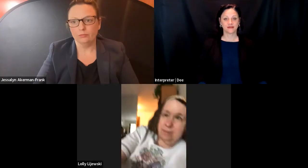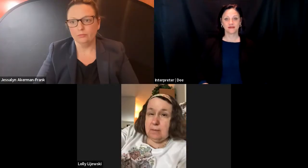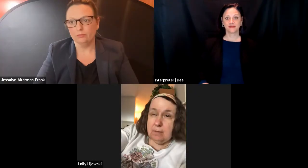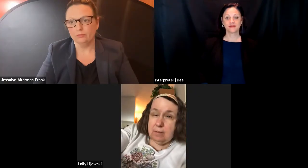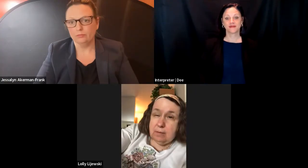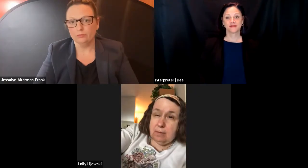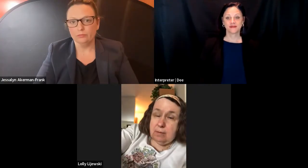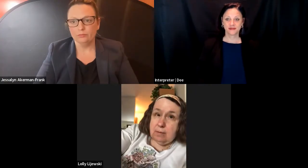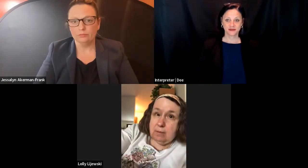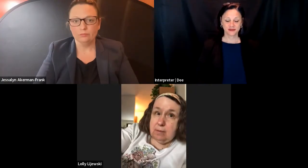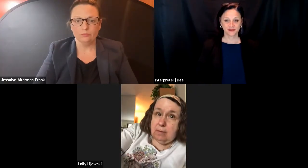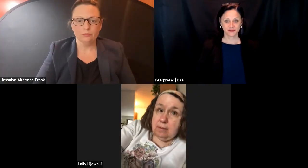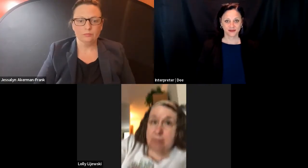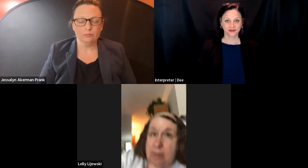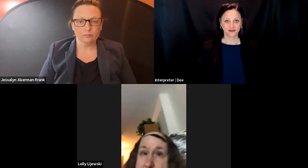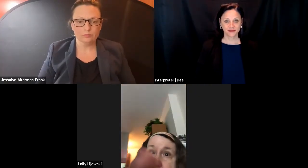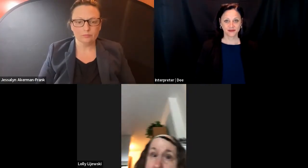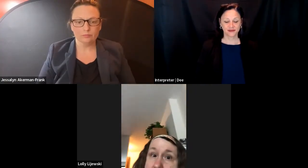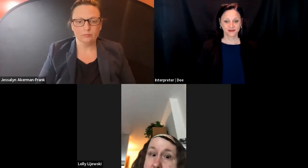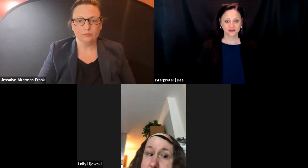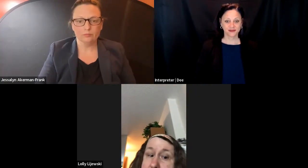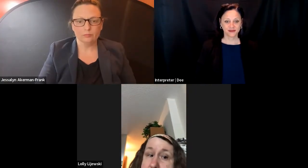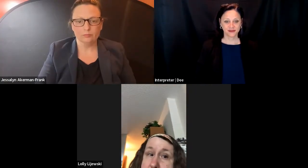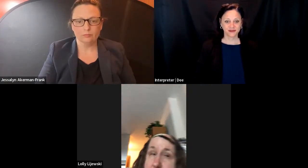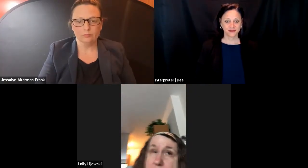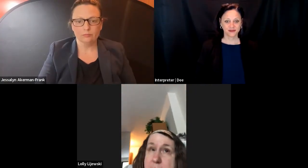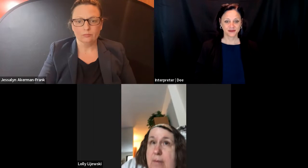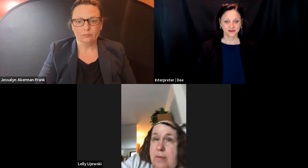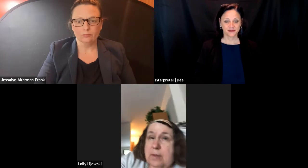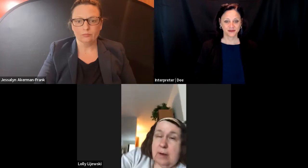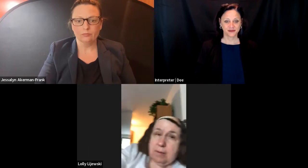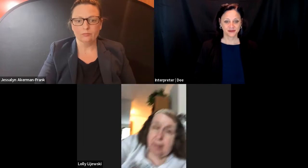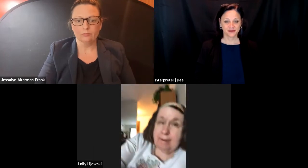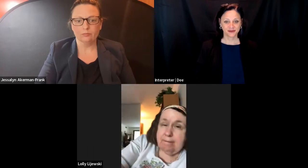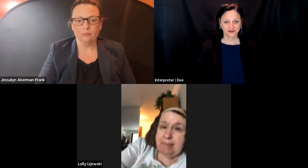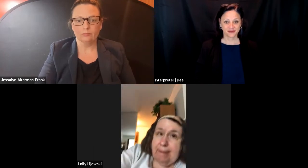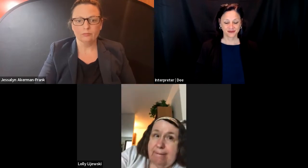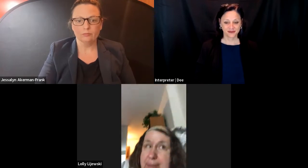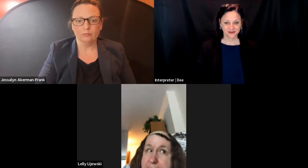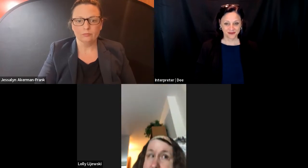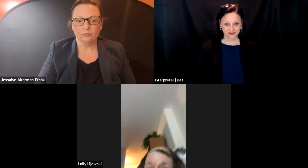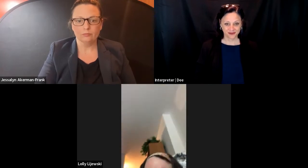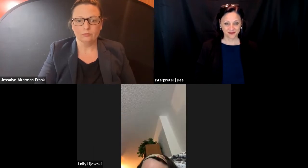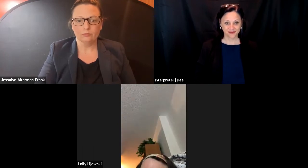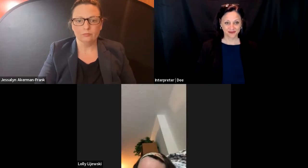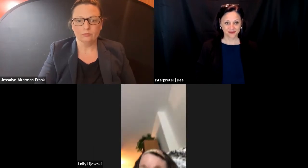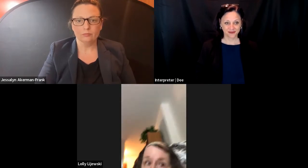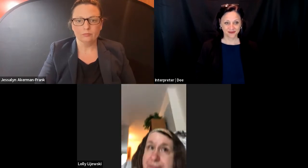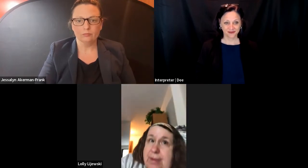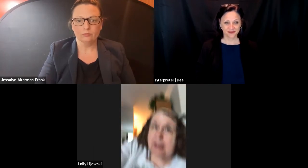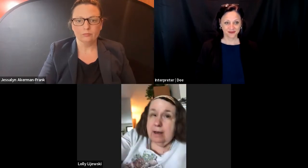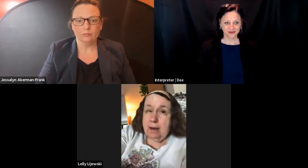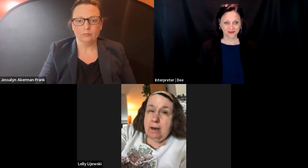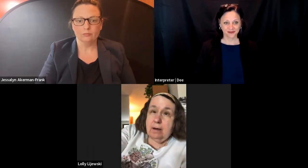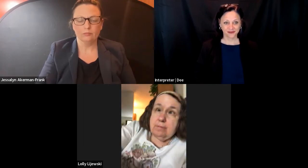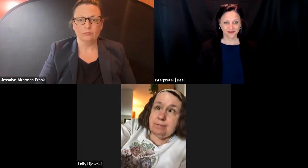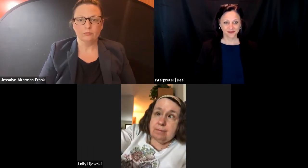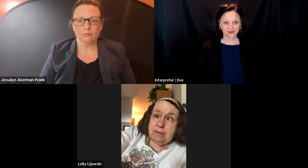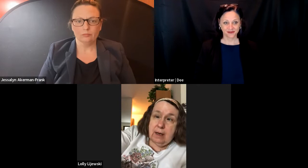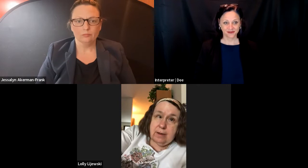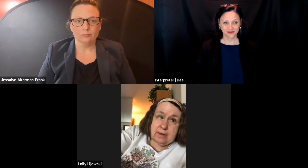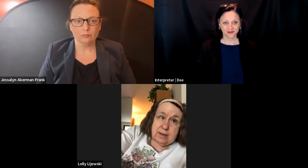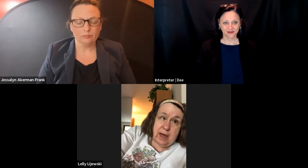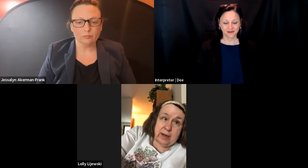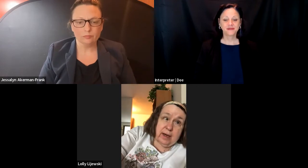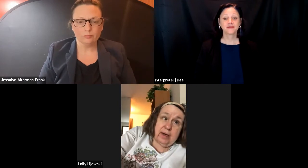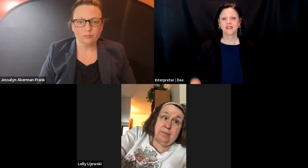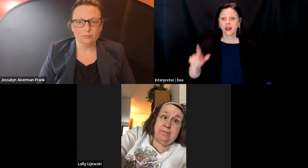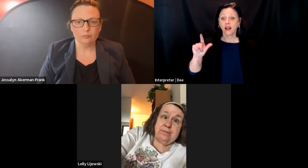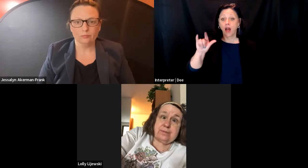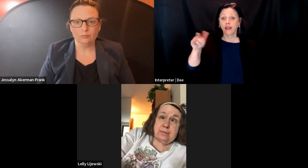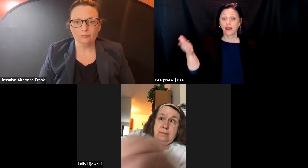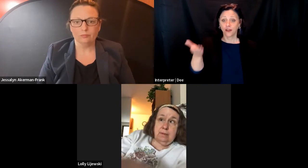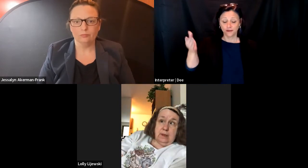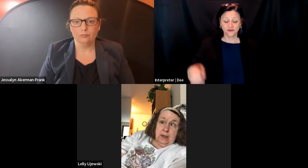And I'm now going to spotlight Lolly.